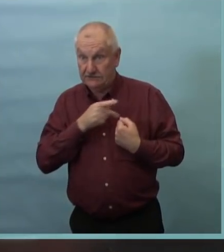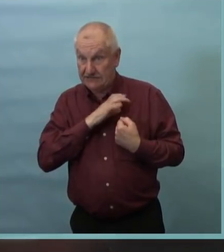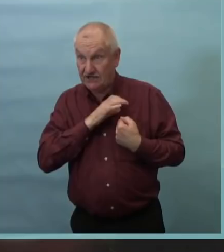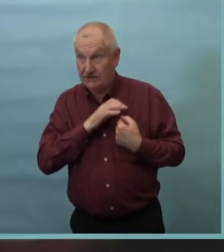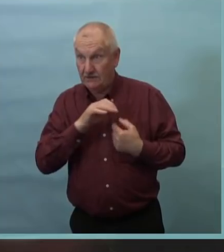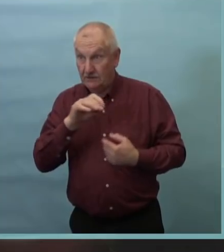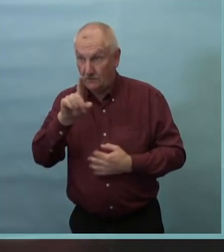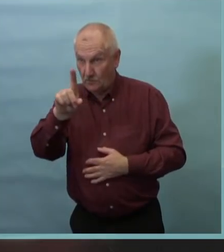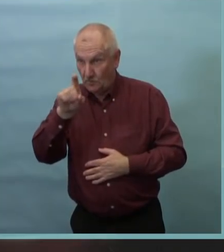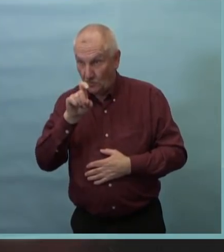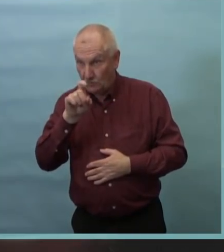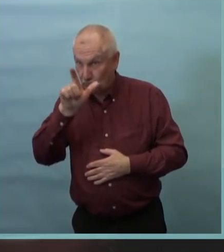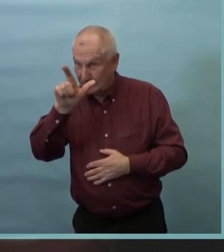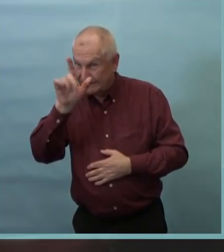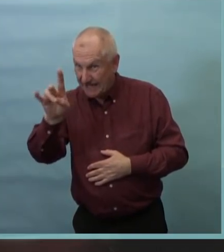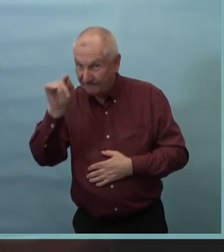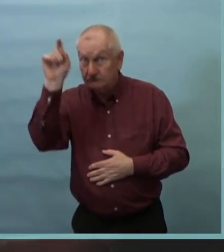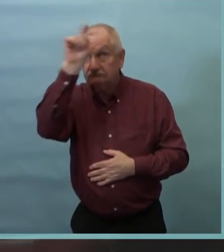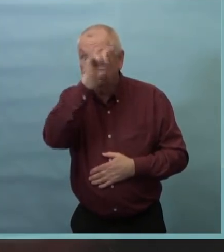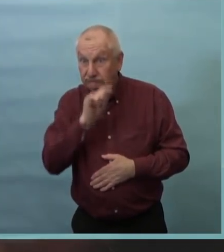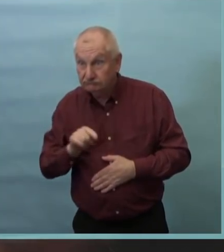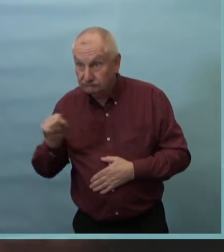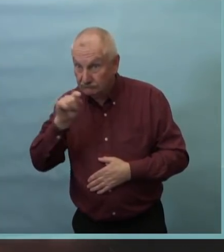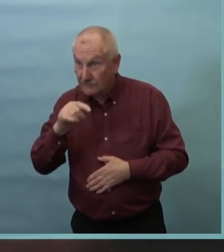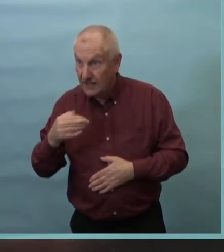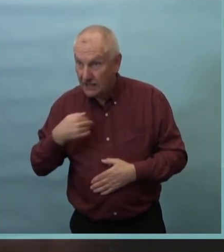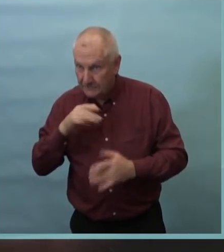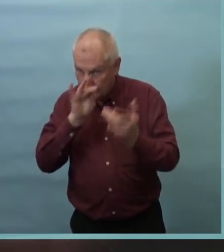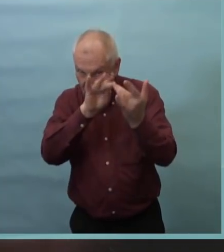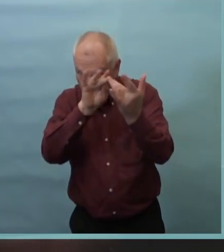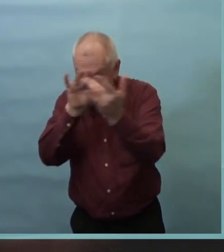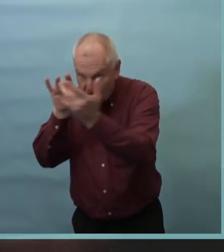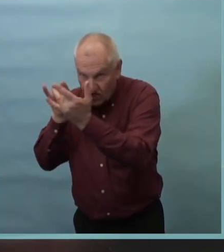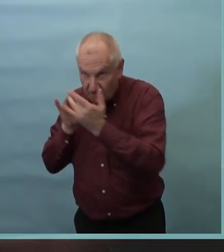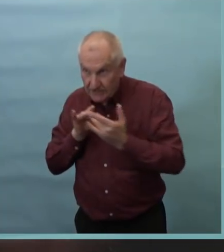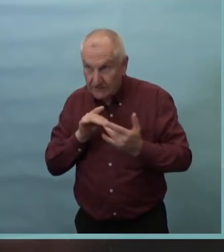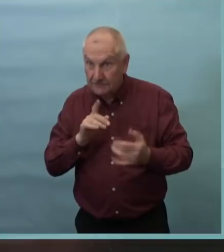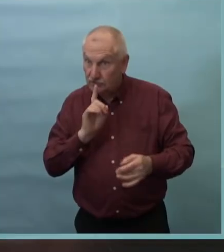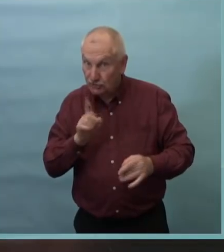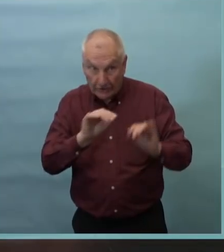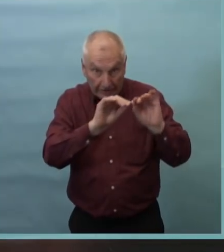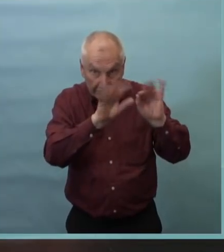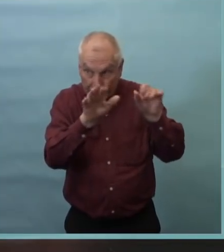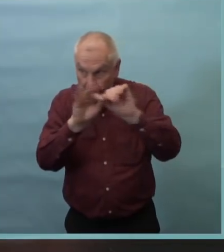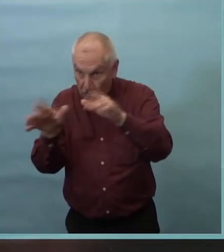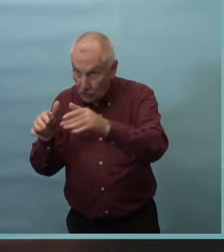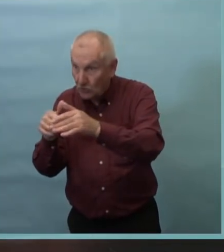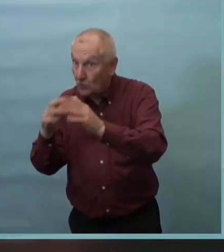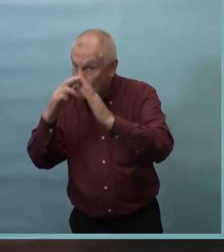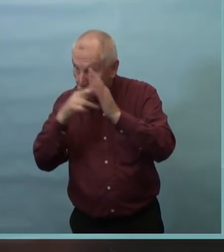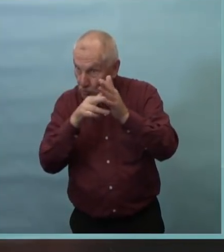ensure we are ready our focus is now on having conversations with the staff